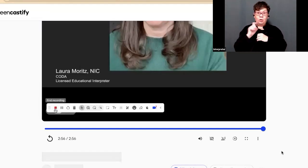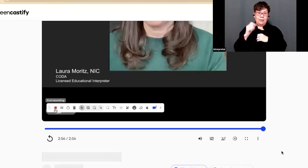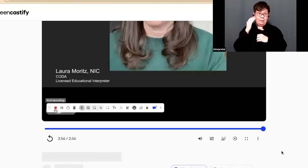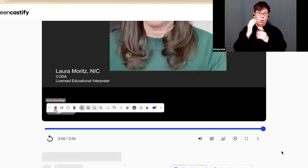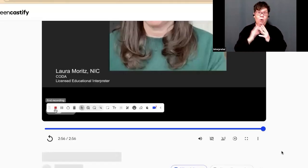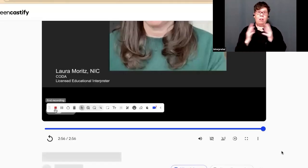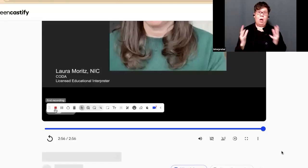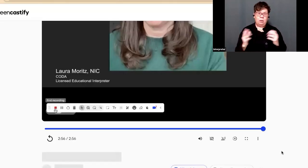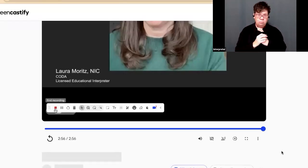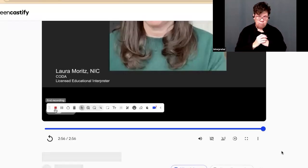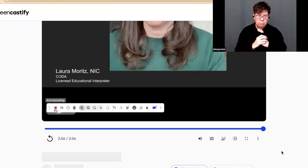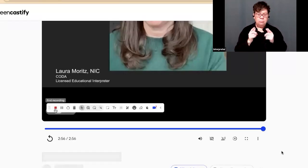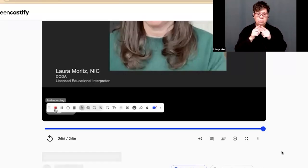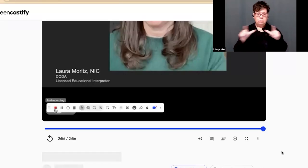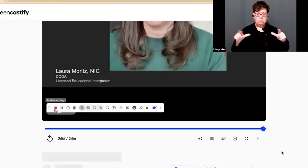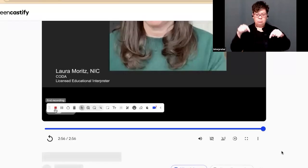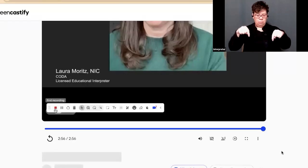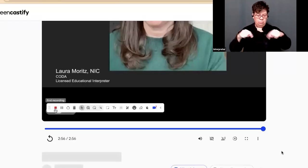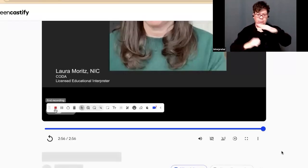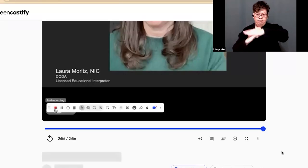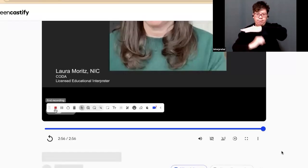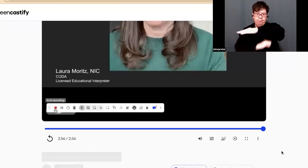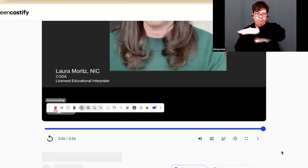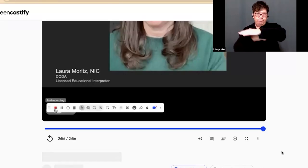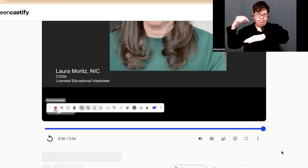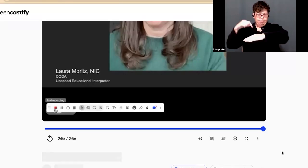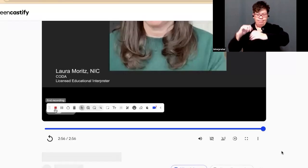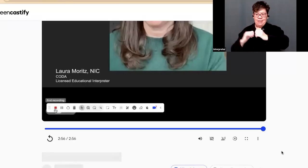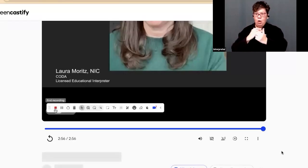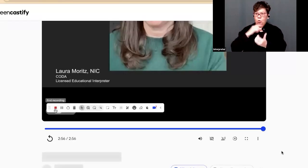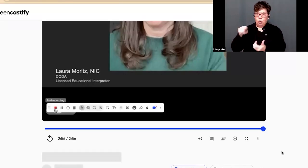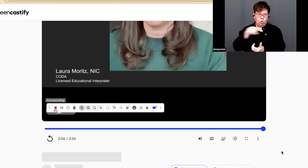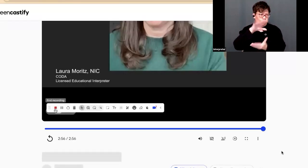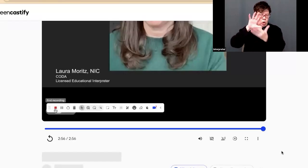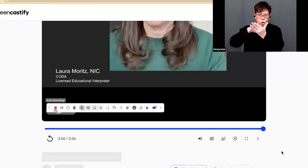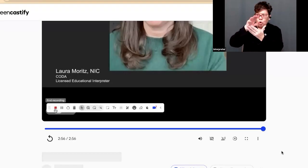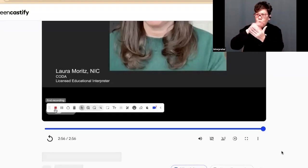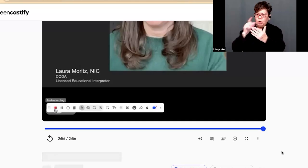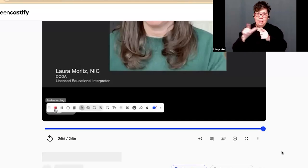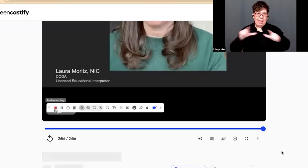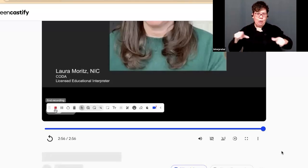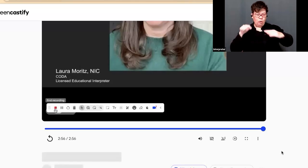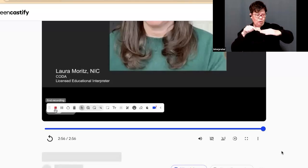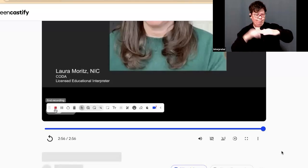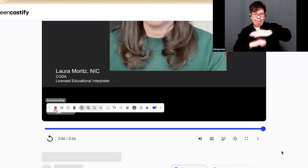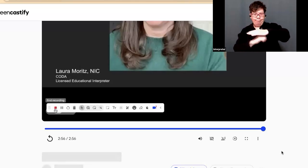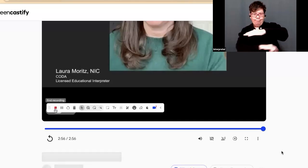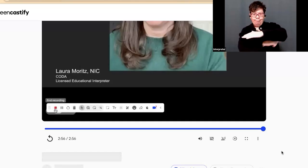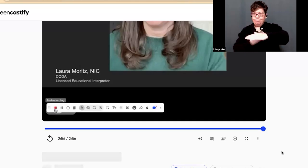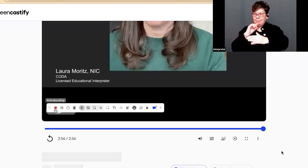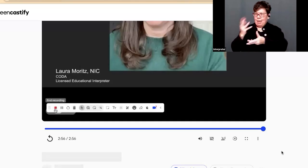Language is foundational. Language is how you learn. Language is how you interact with your friends.